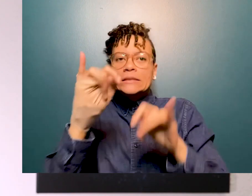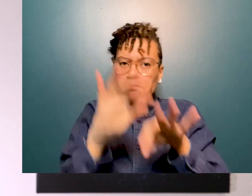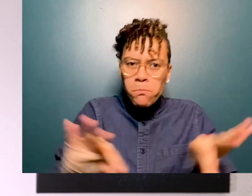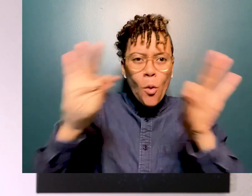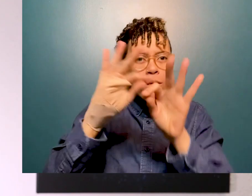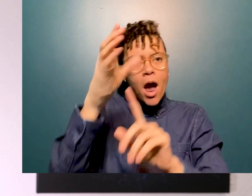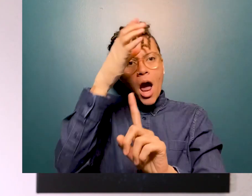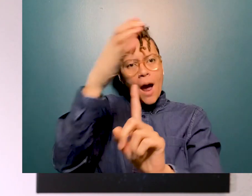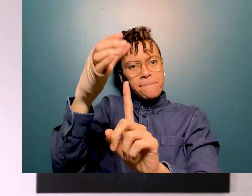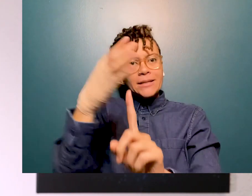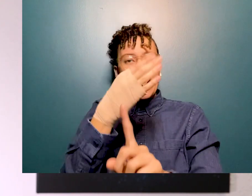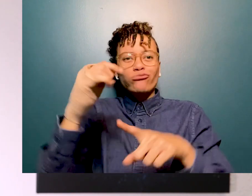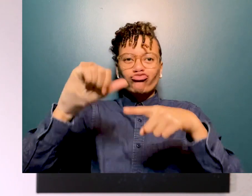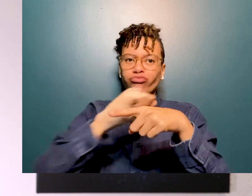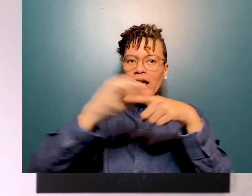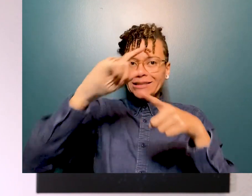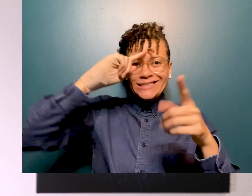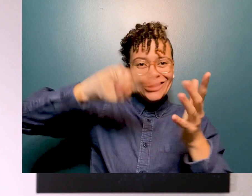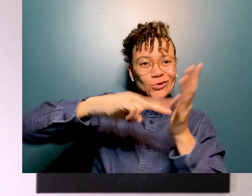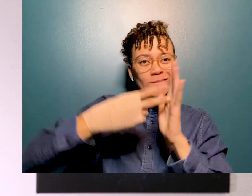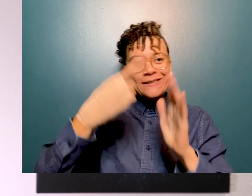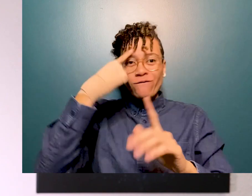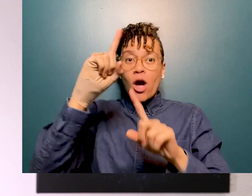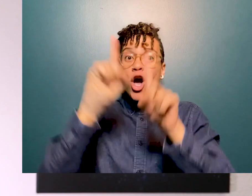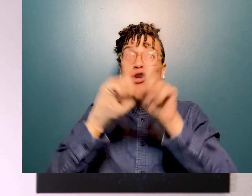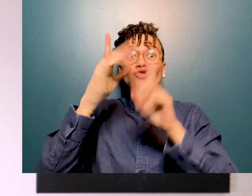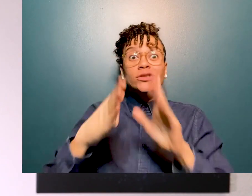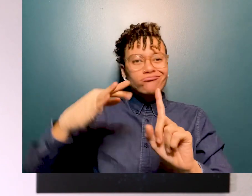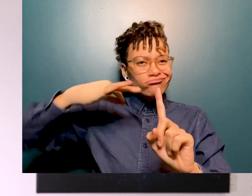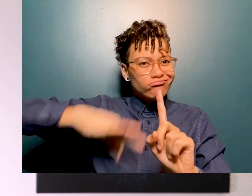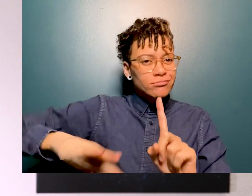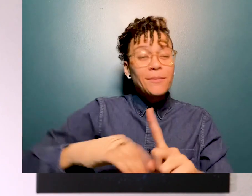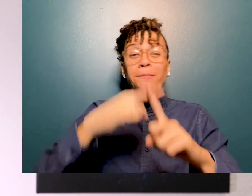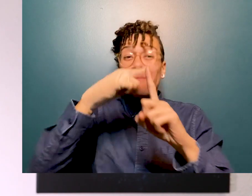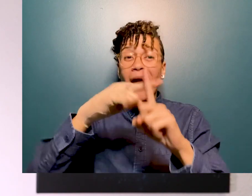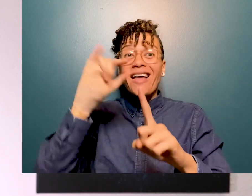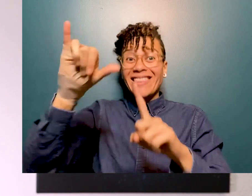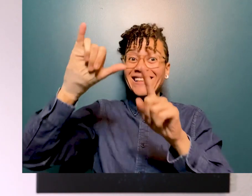and practical implications for astrologers as well.